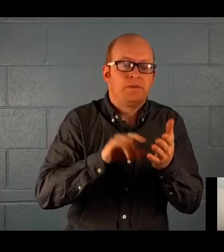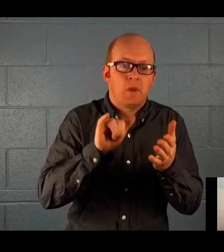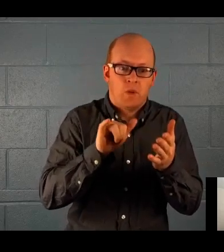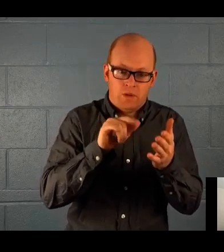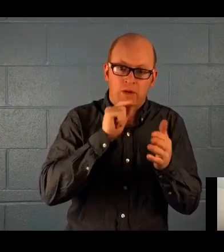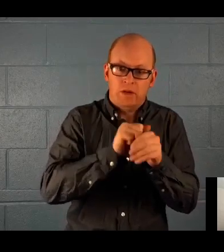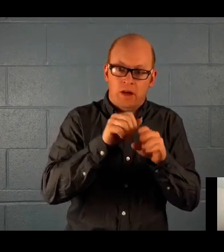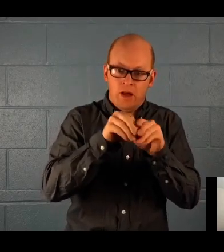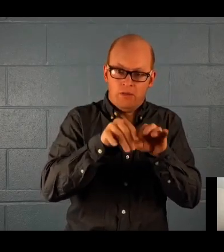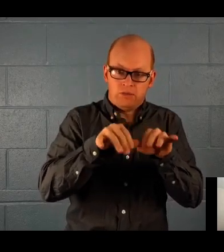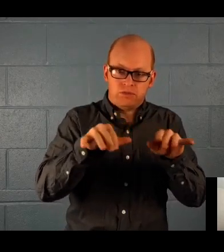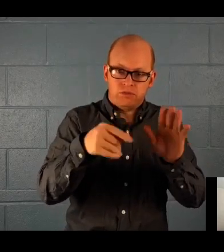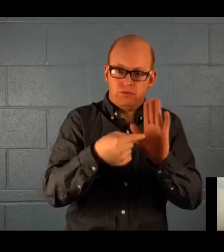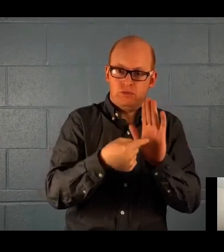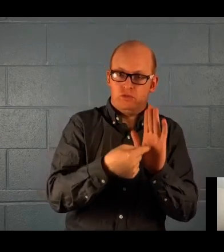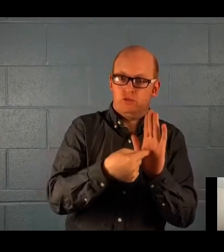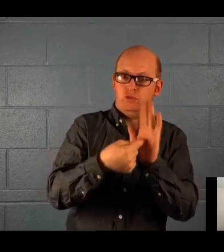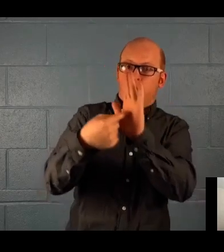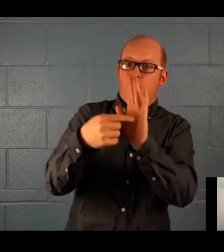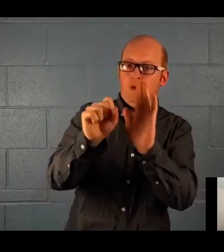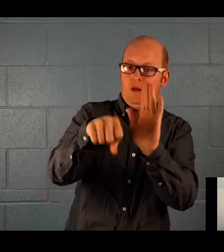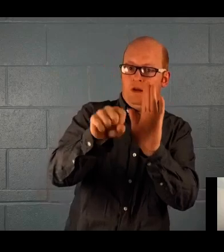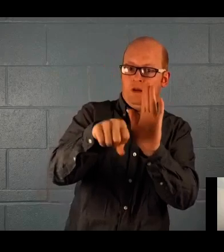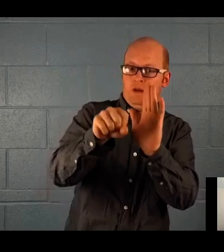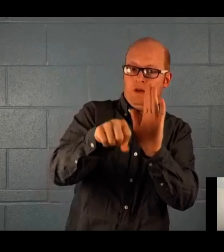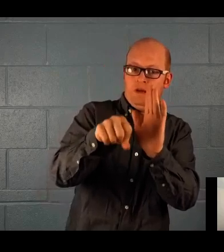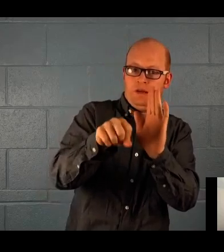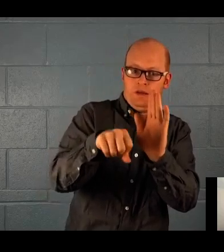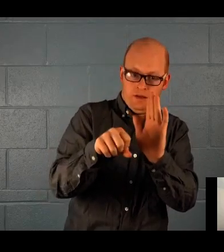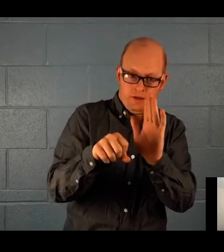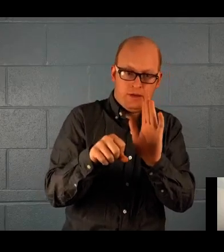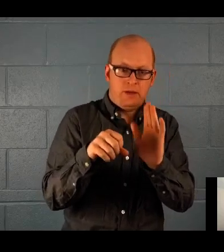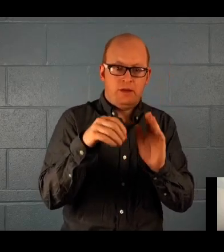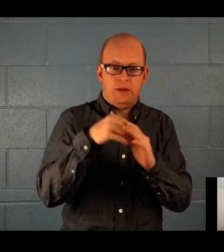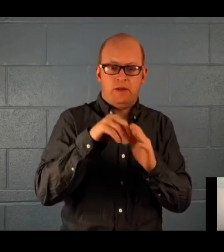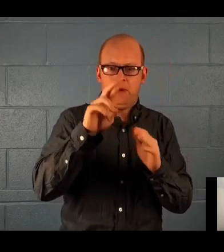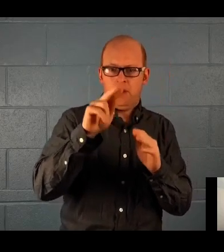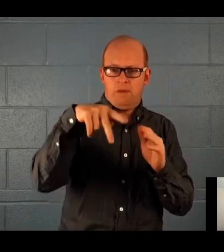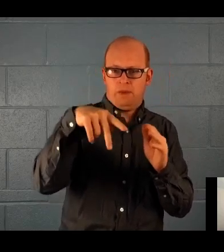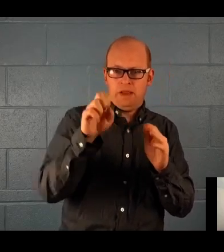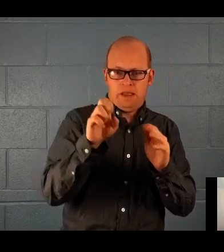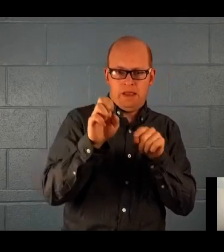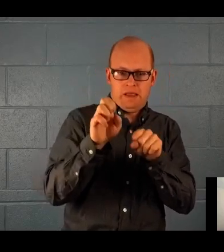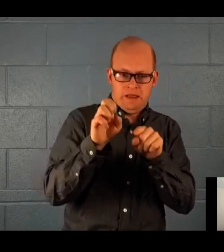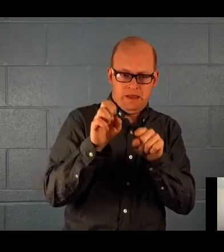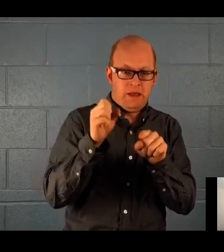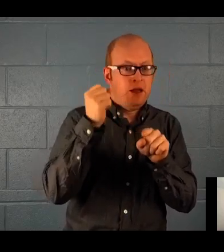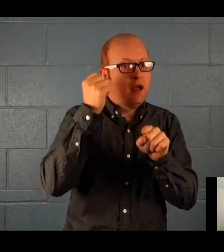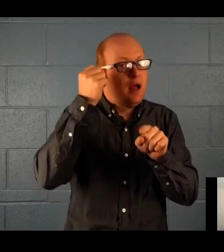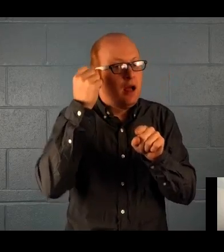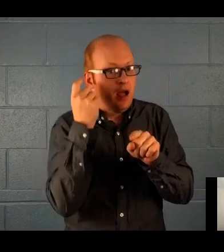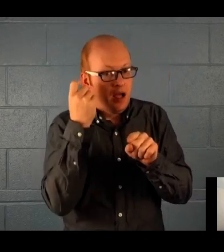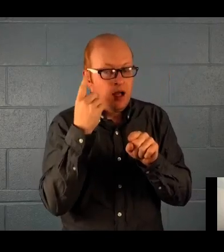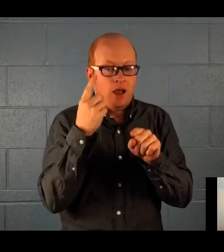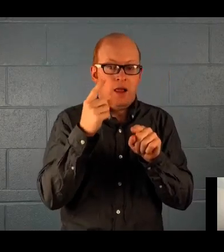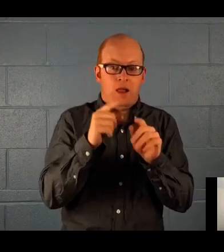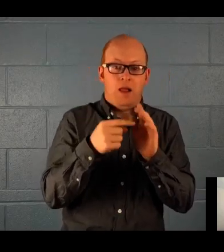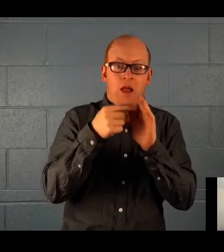and they found that this led to robust expression of myosin VIIA in the retinal pigment epithelium of those mice.